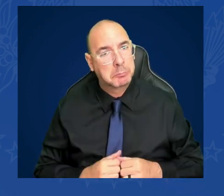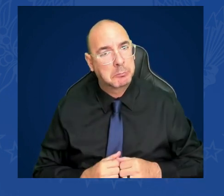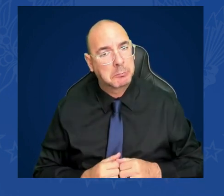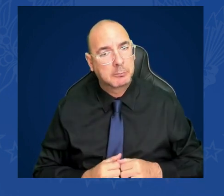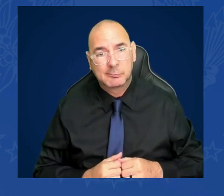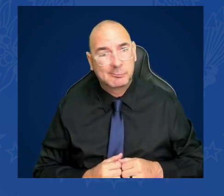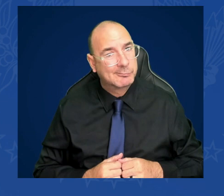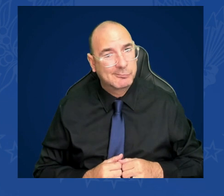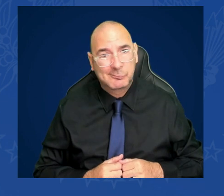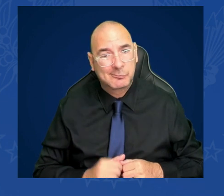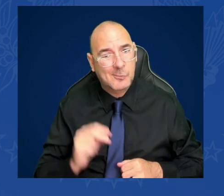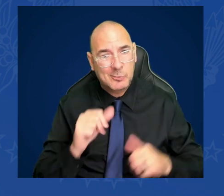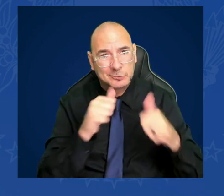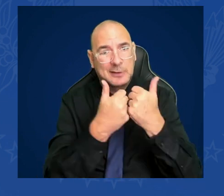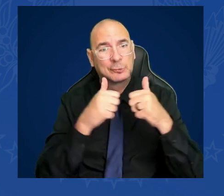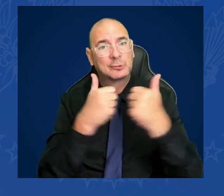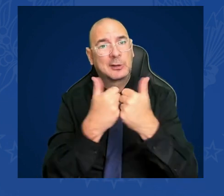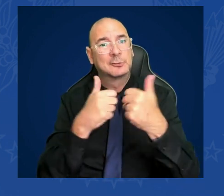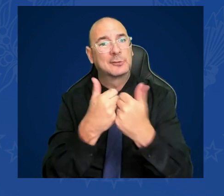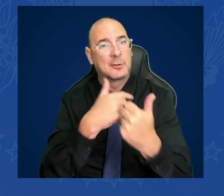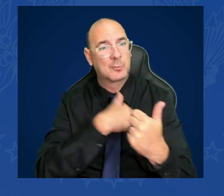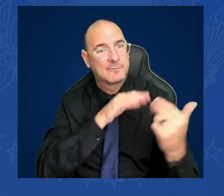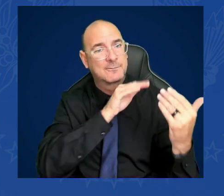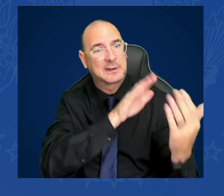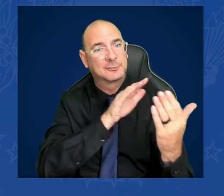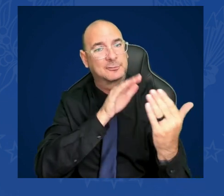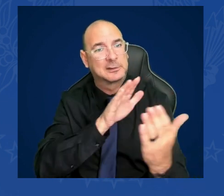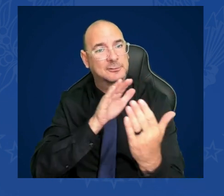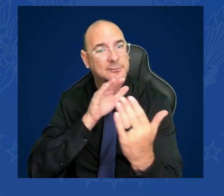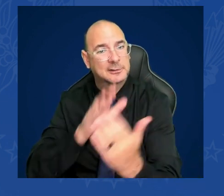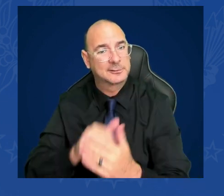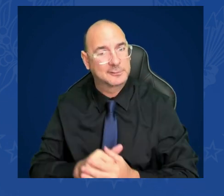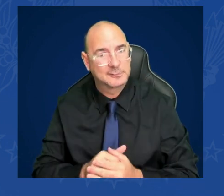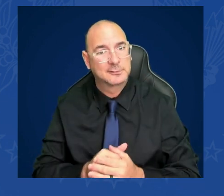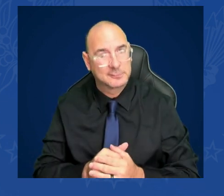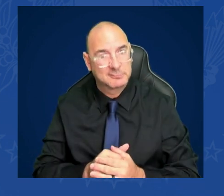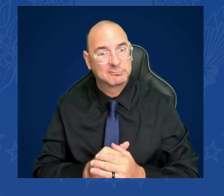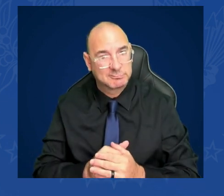And the challenges we face are broader than Russia.